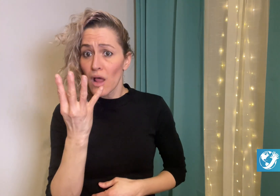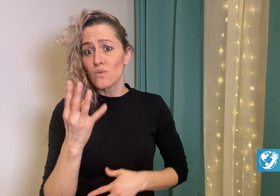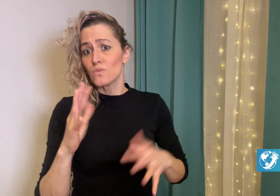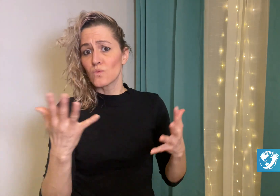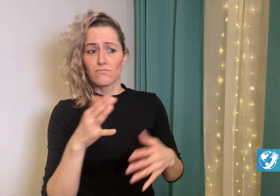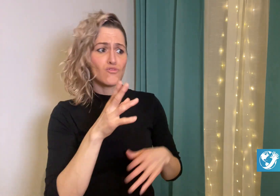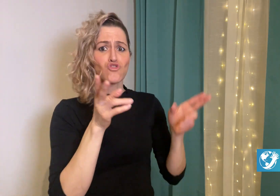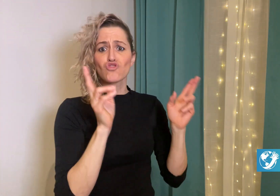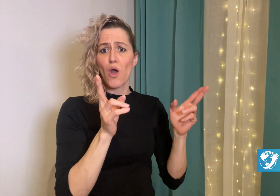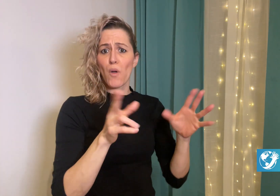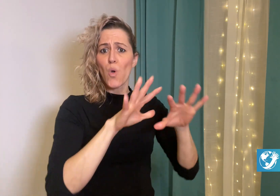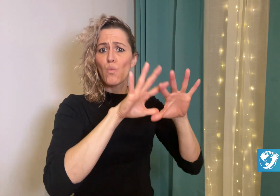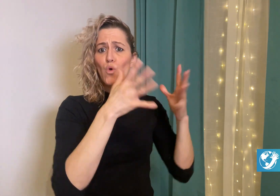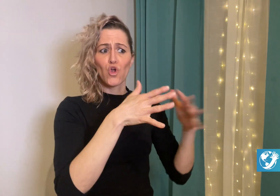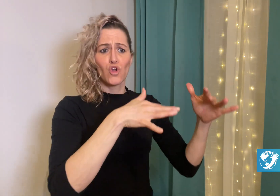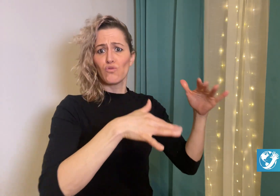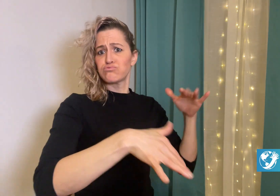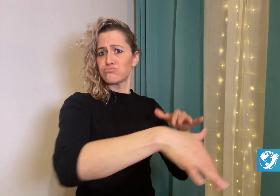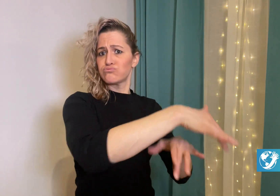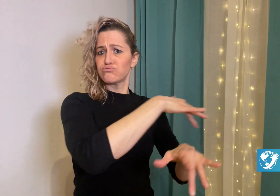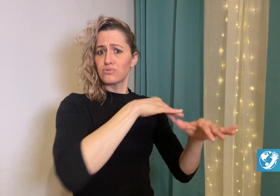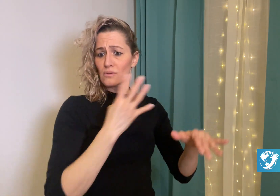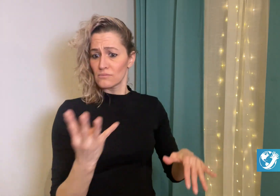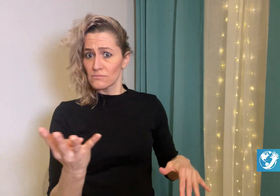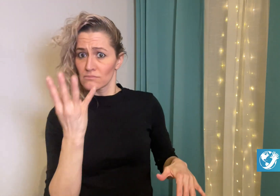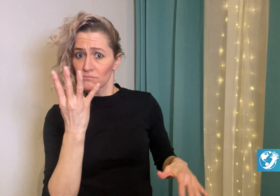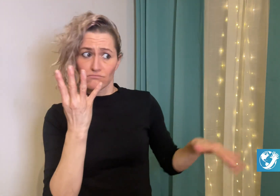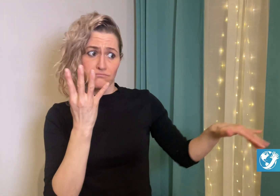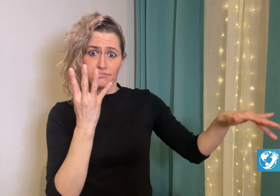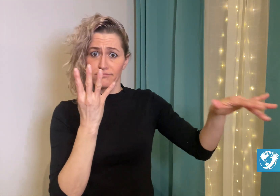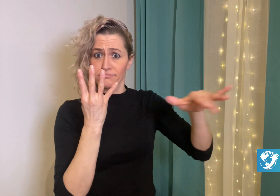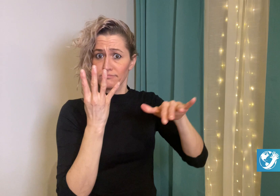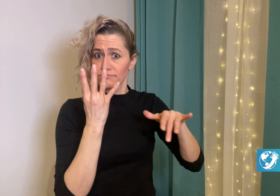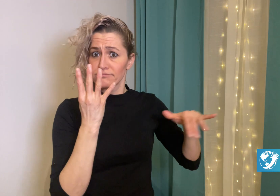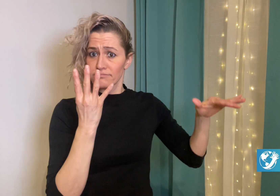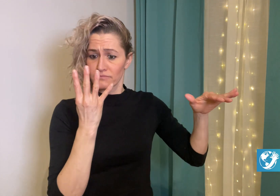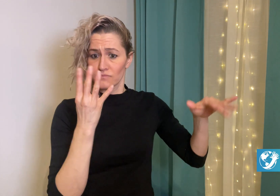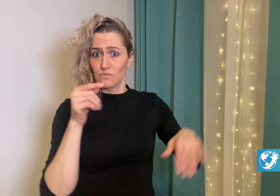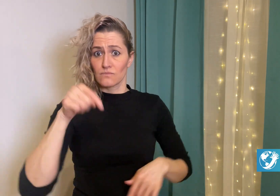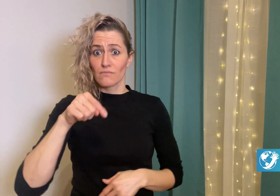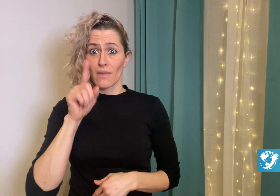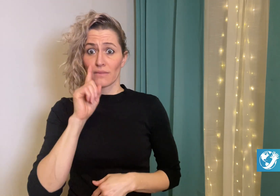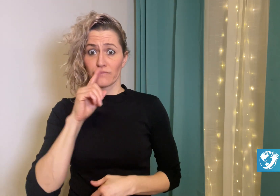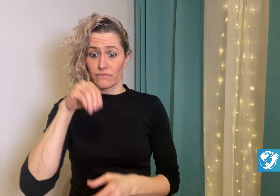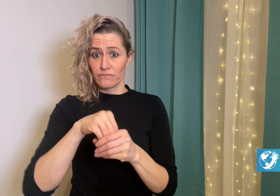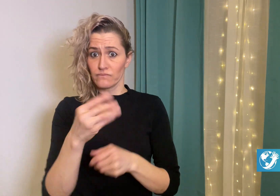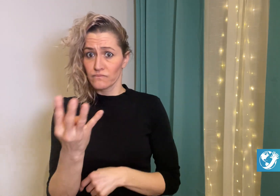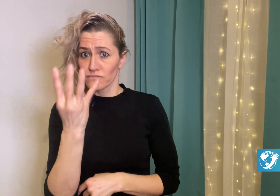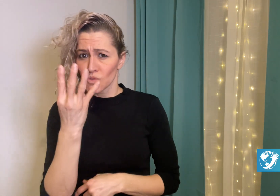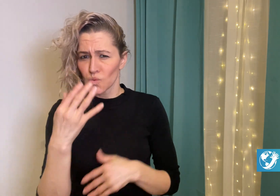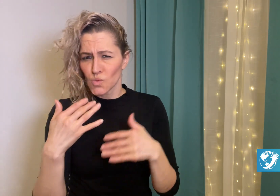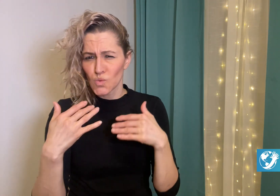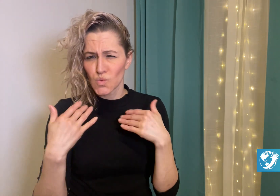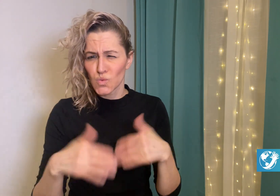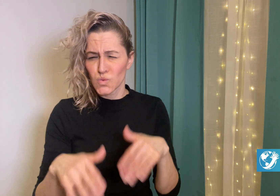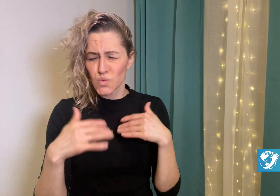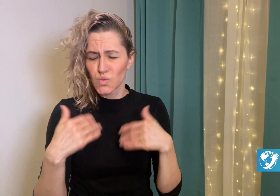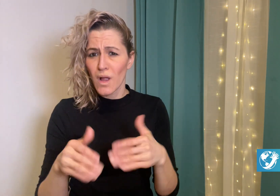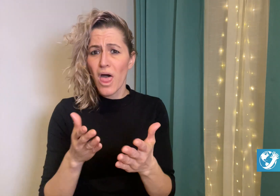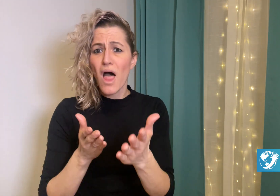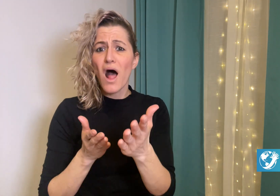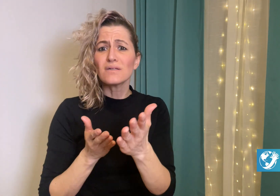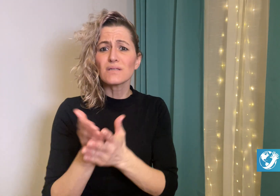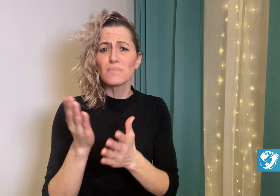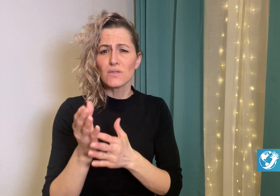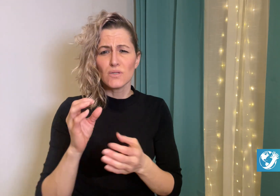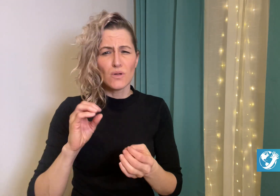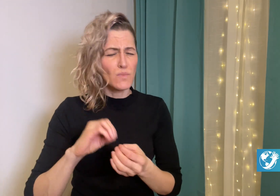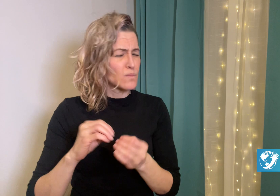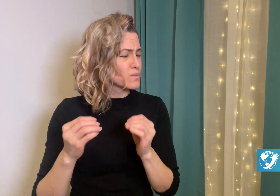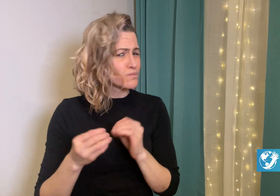experience worse accessibility issues than in the outside world,